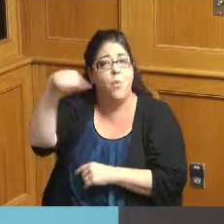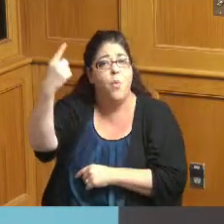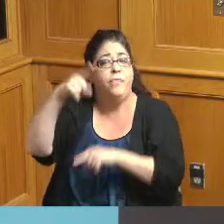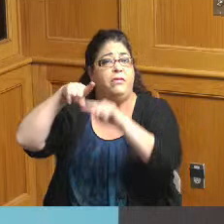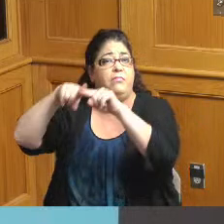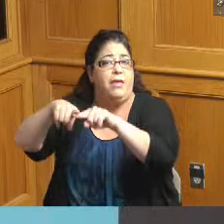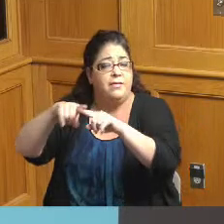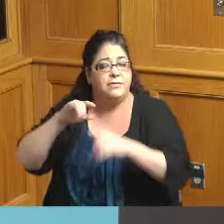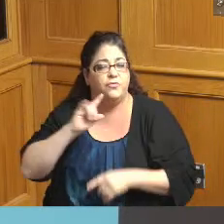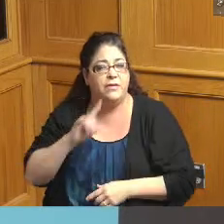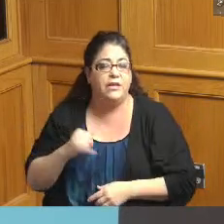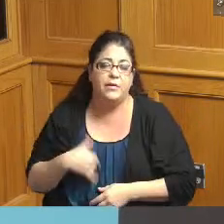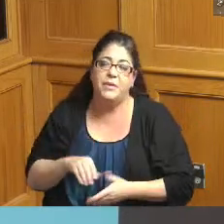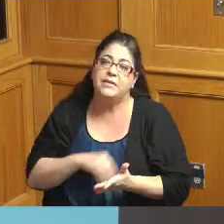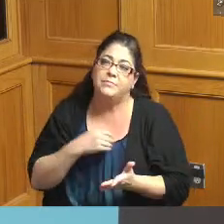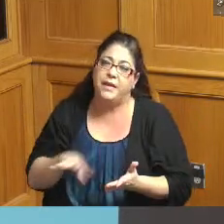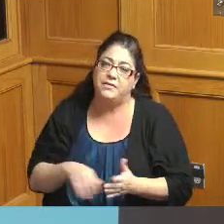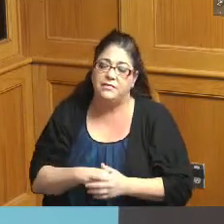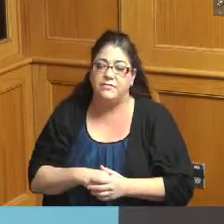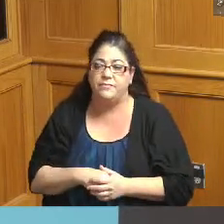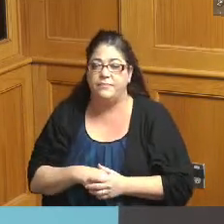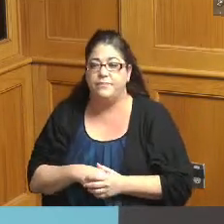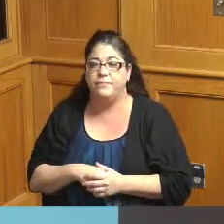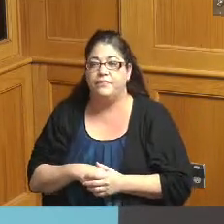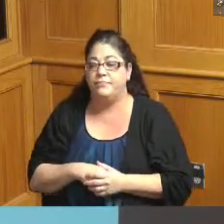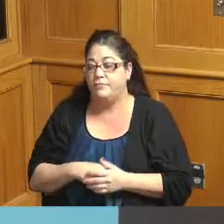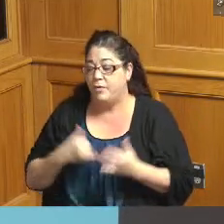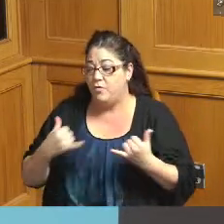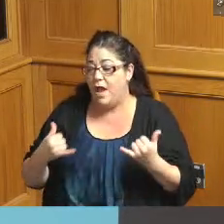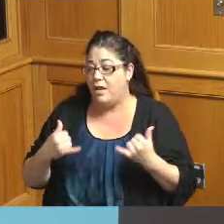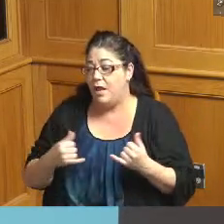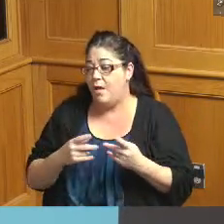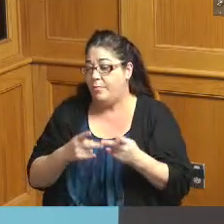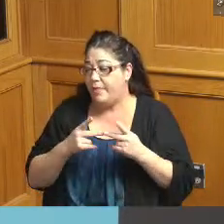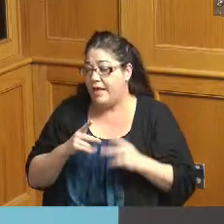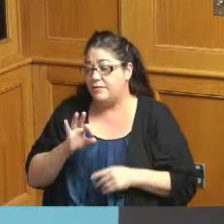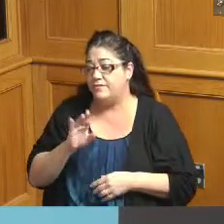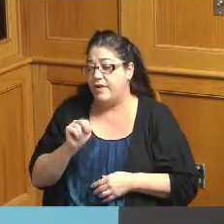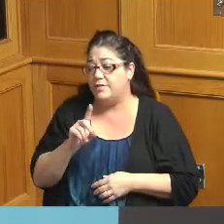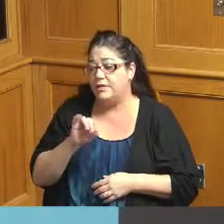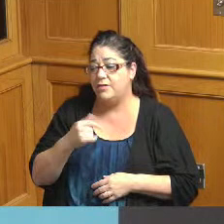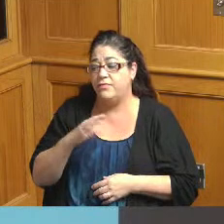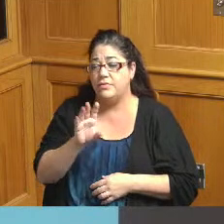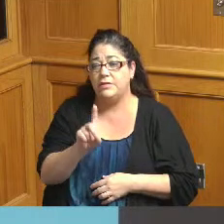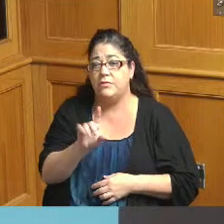shared with you today is the variable nature of the placement funding both at dys and 4E so